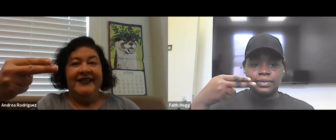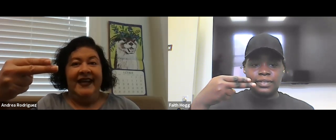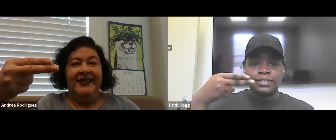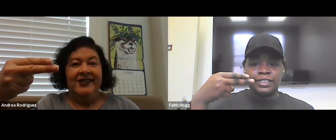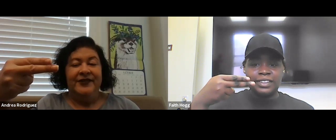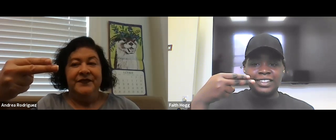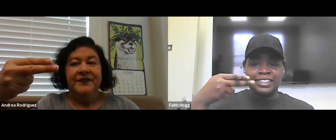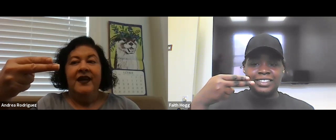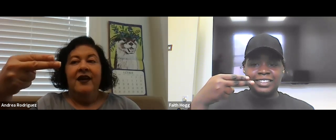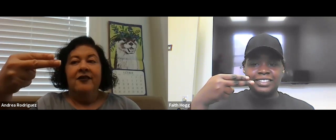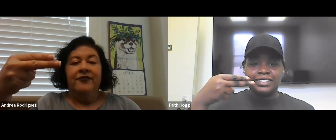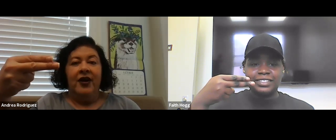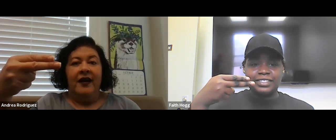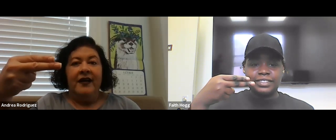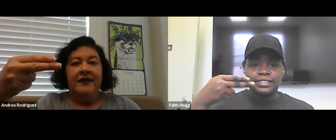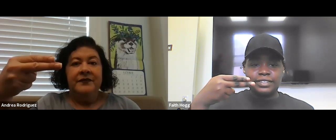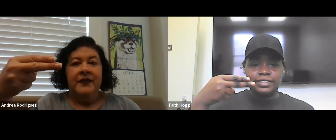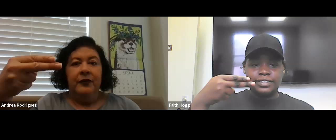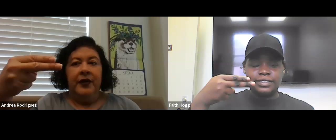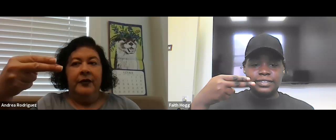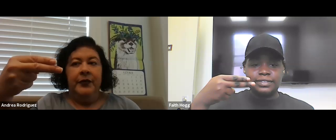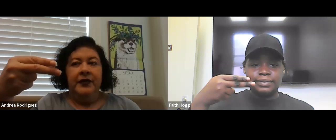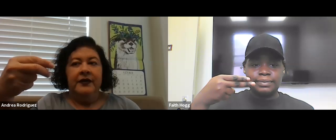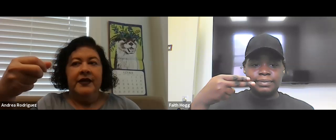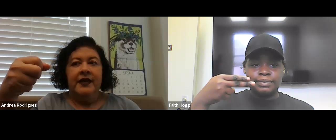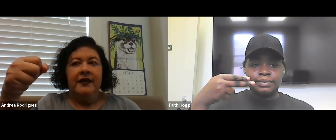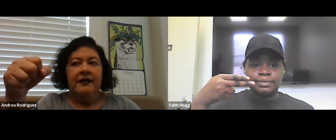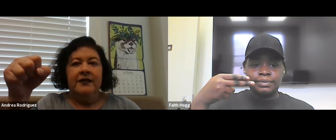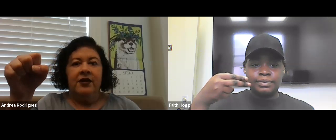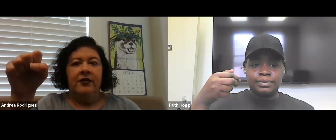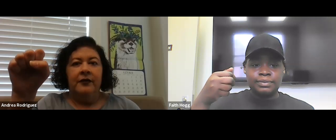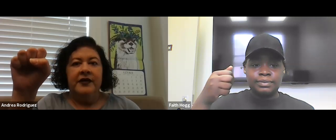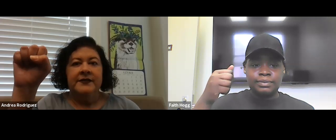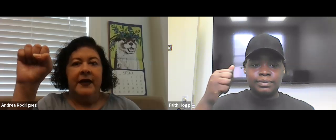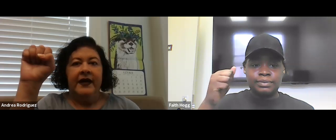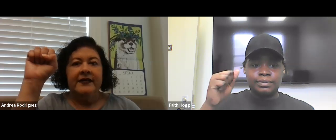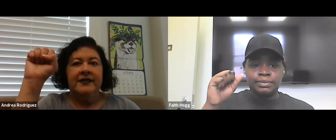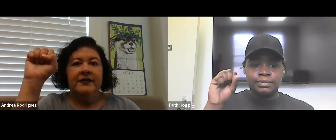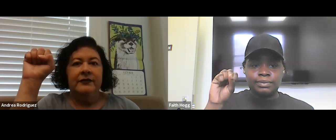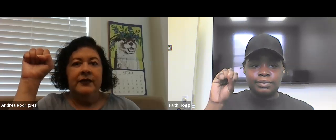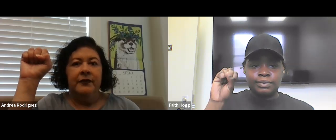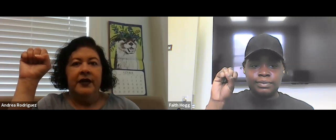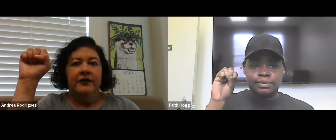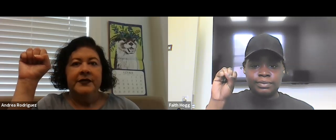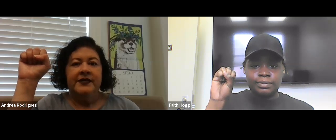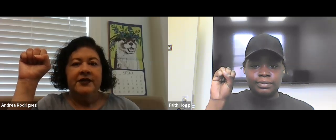is H. For I we're going to pull everything in and turn our wrist back to the regular position.